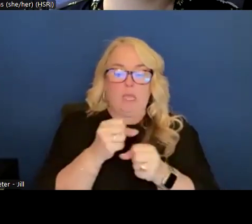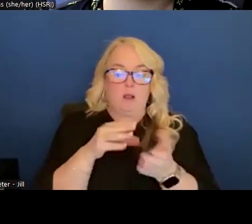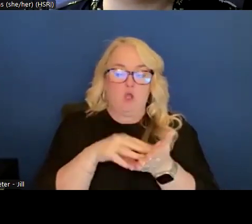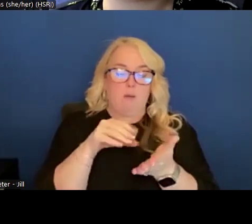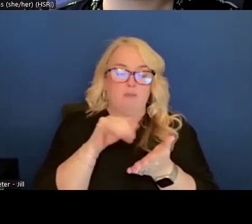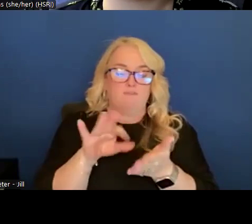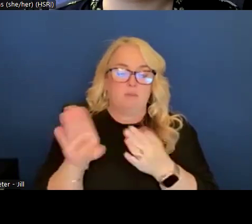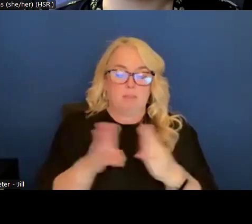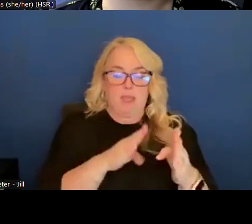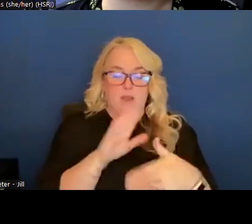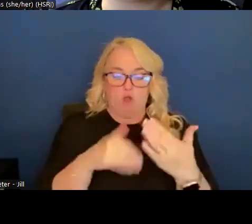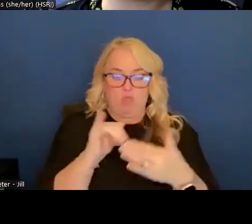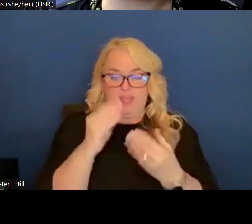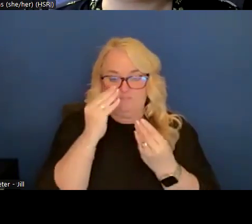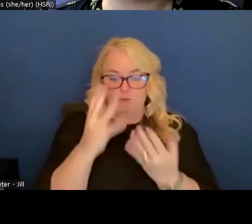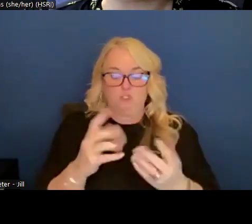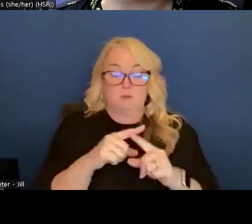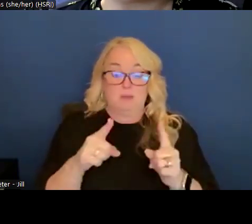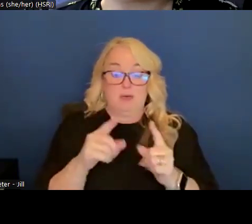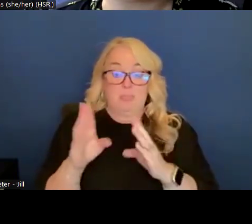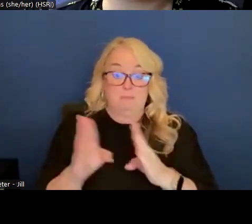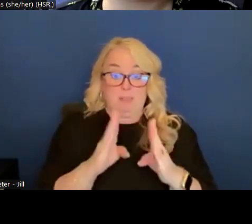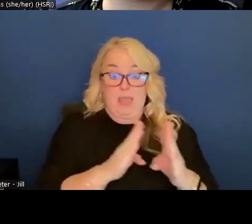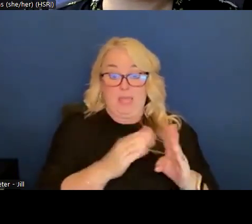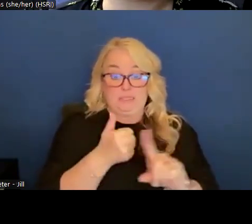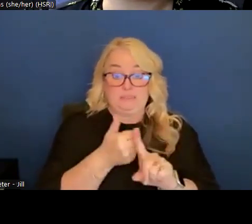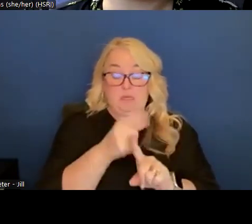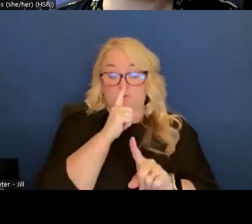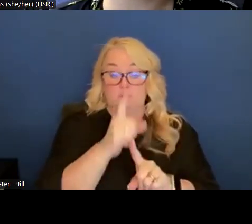information, but even the plans are very cumbersome to read. But